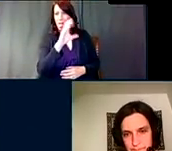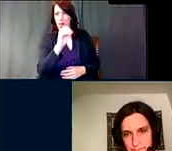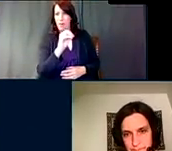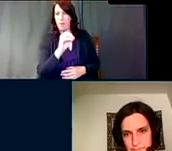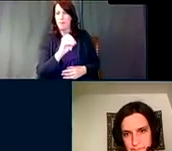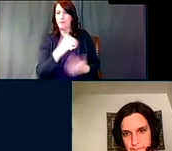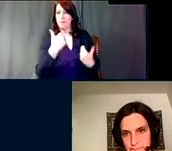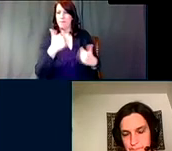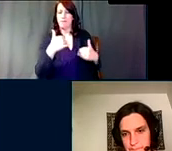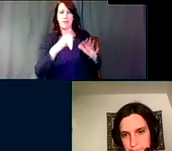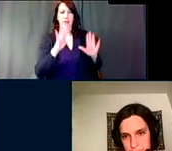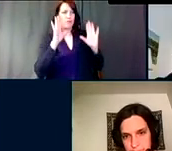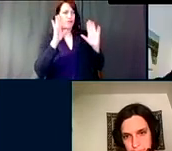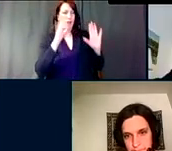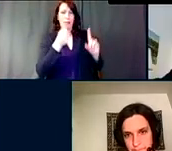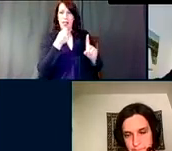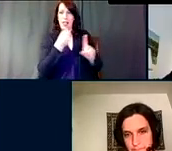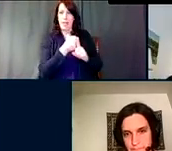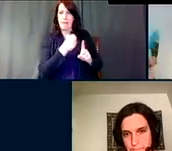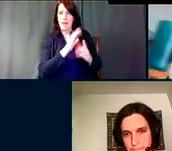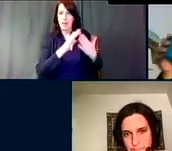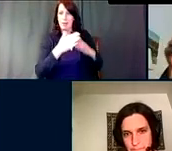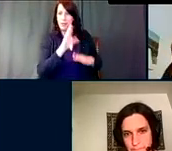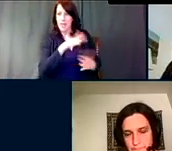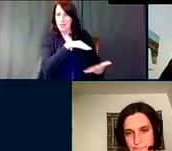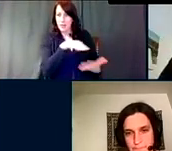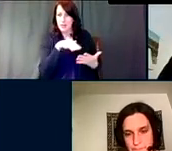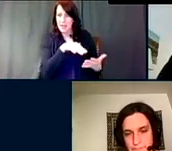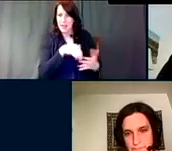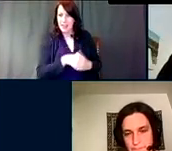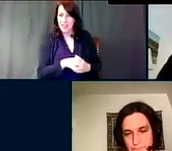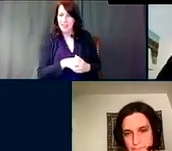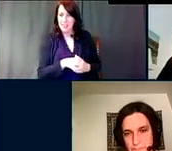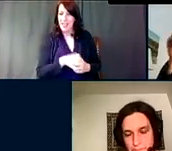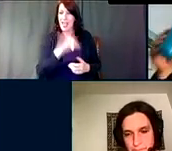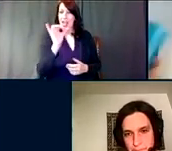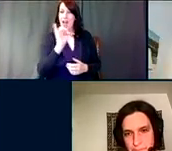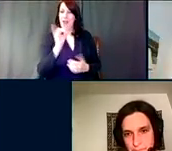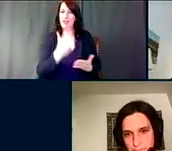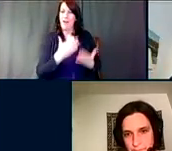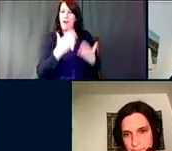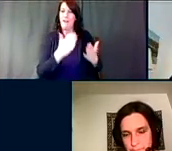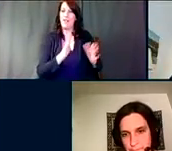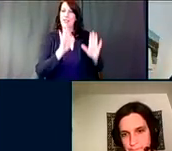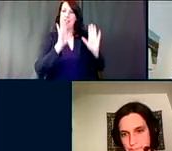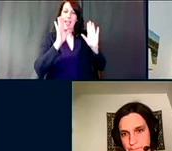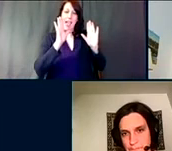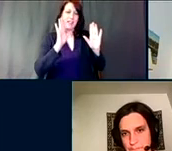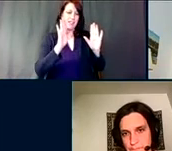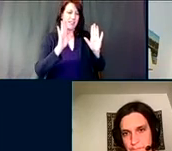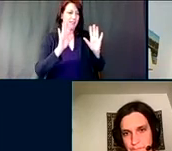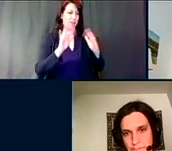PRESENTATION, DR. ESTHER DUFLO, YOUR RESEARCH HAD AN IMPACT TO